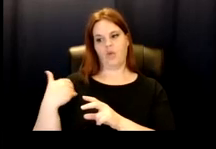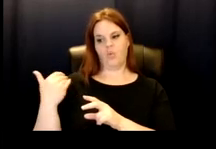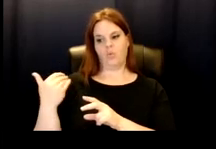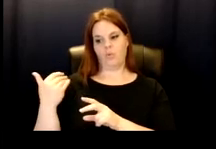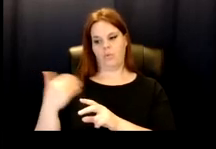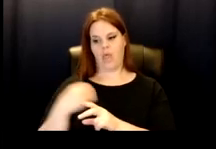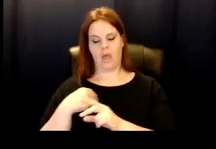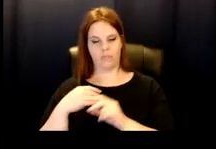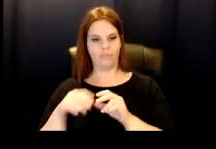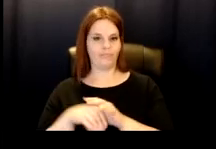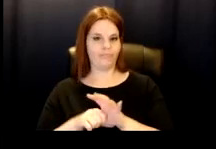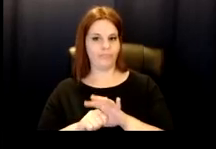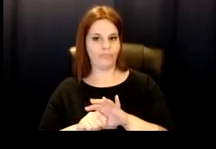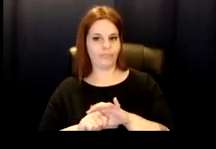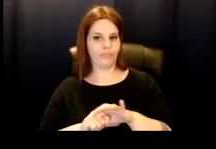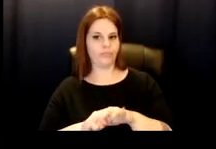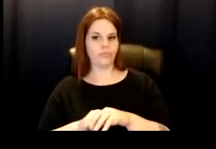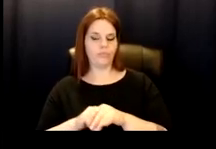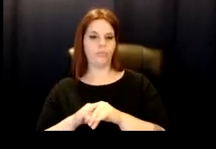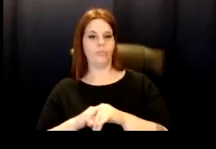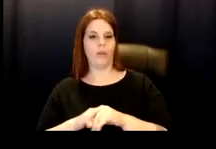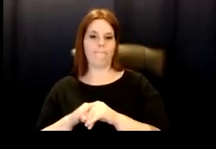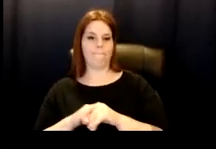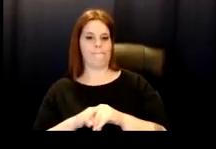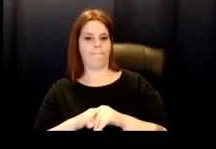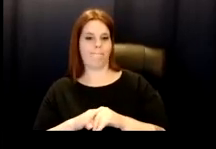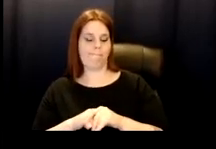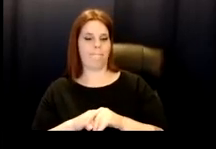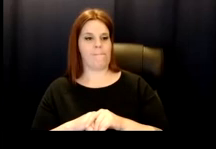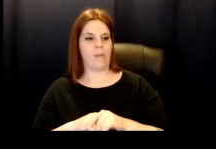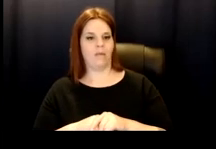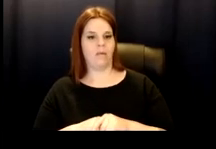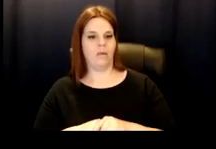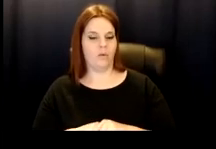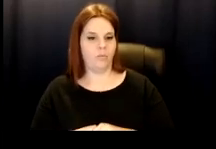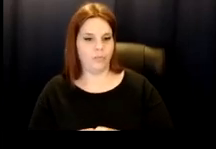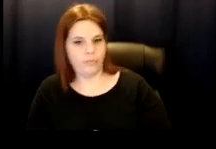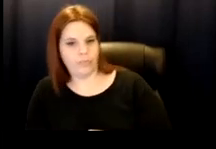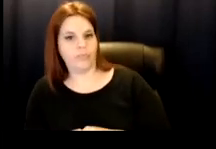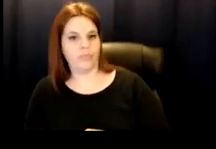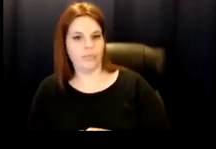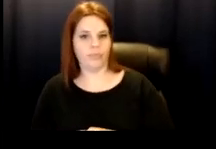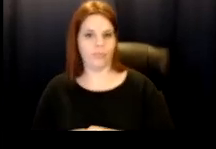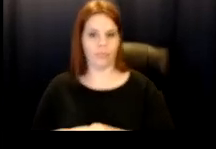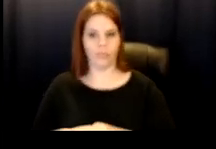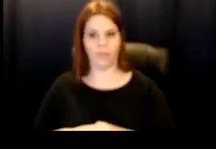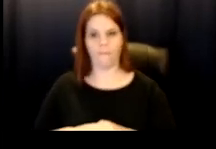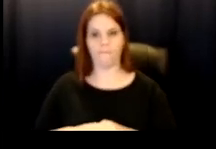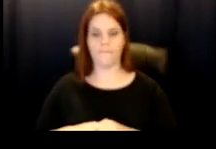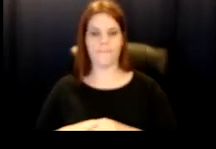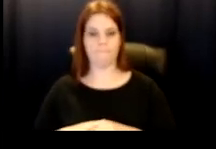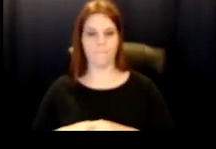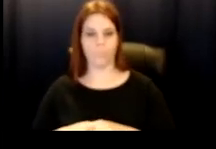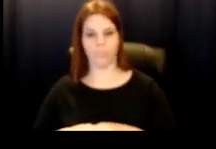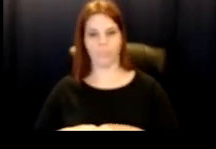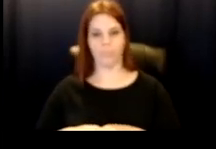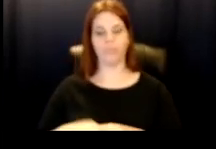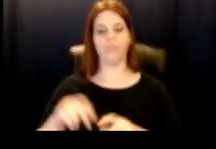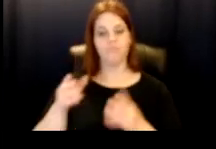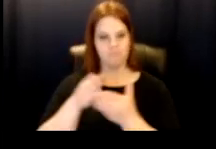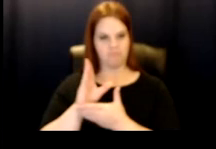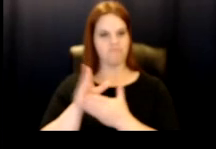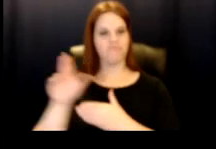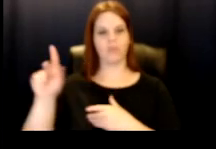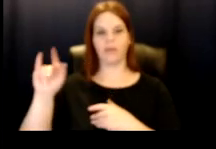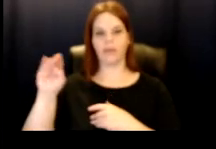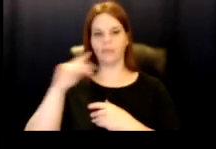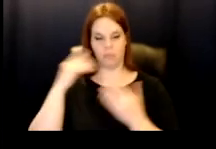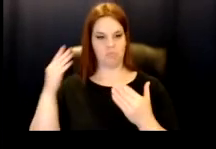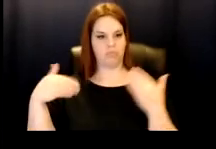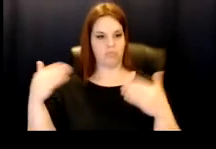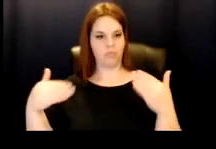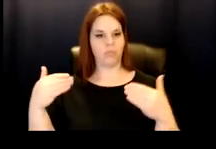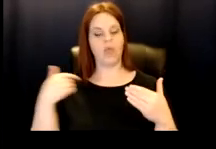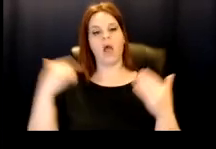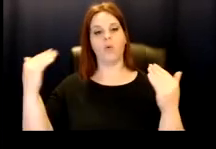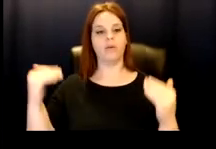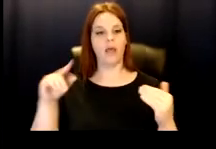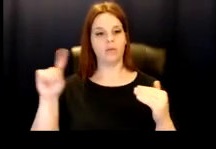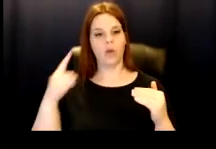Kim: All right. Moving right along, our next question is for Jill and Emily of the